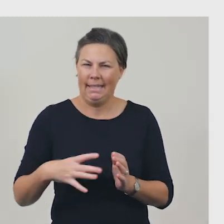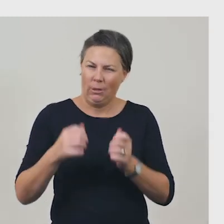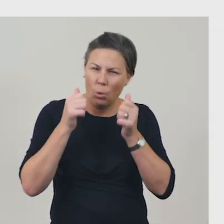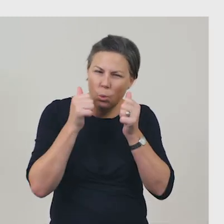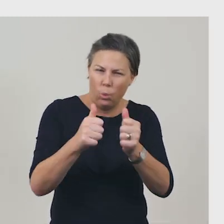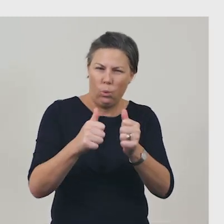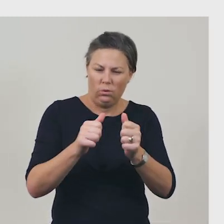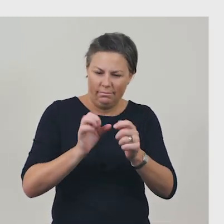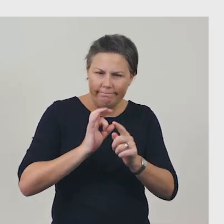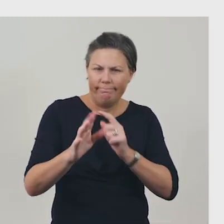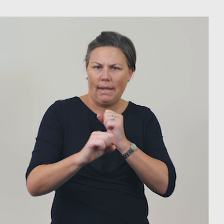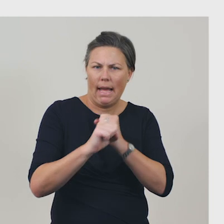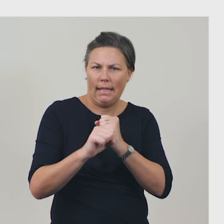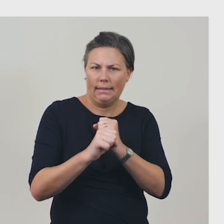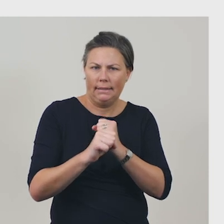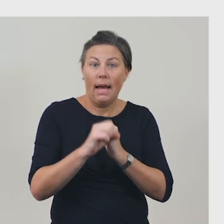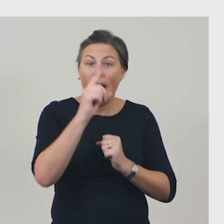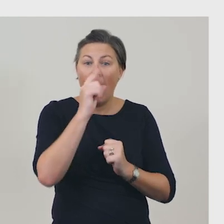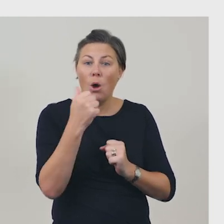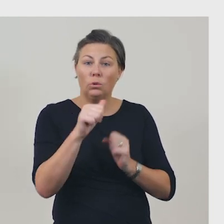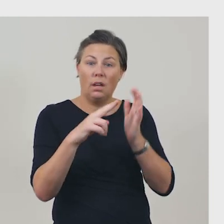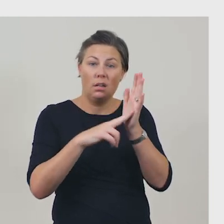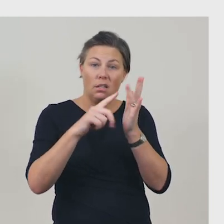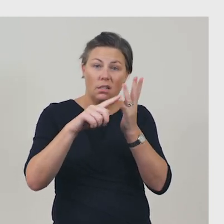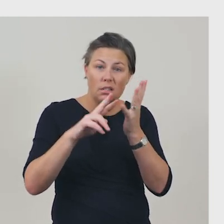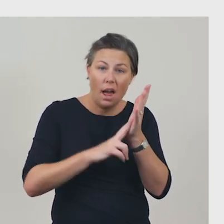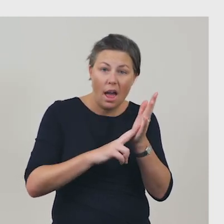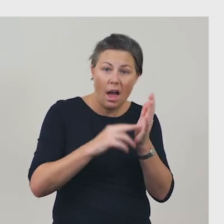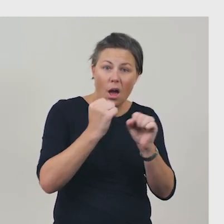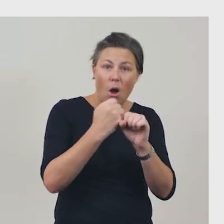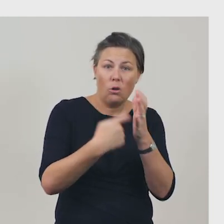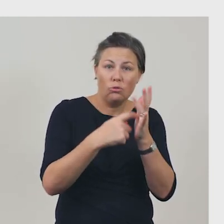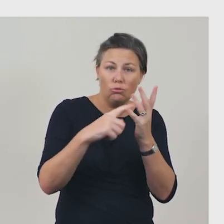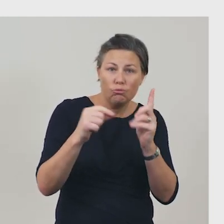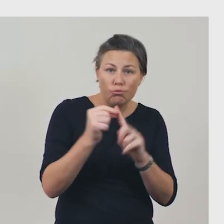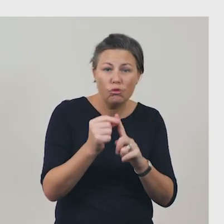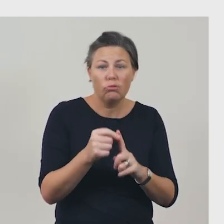We could use noun groups, commands, exaggeration, alliteration,